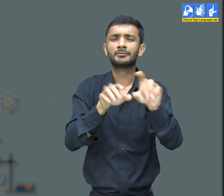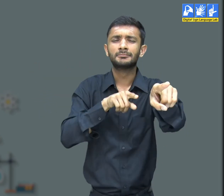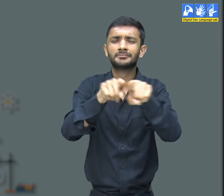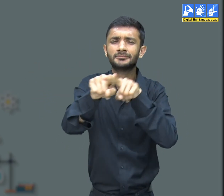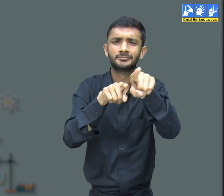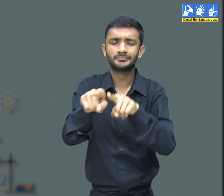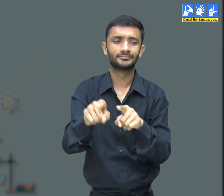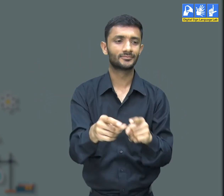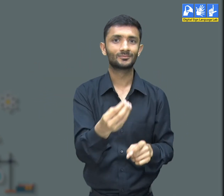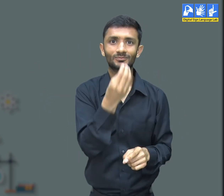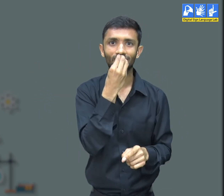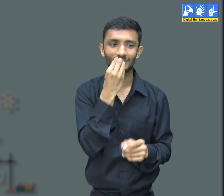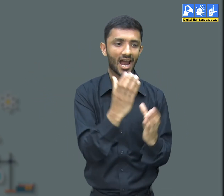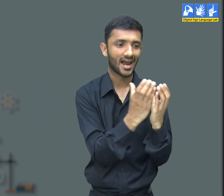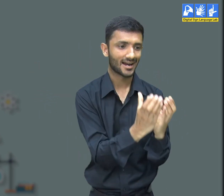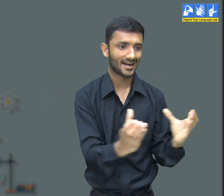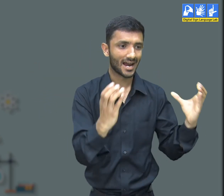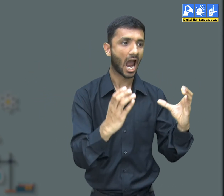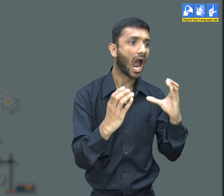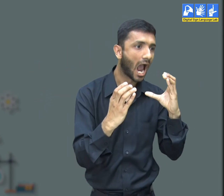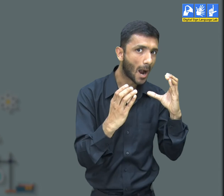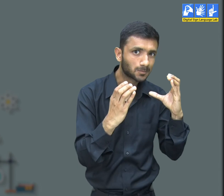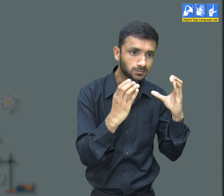For example, we have three things to eat.